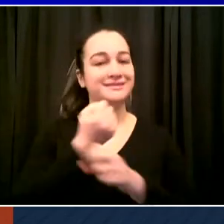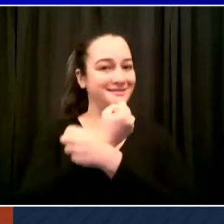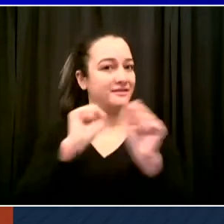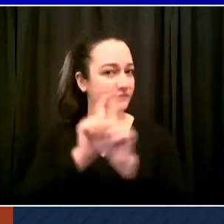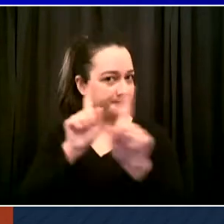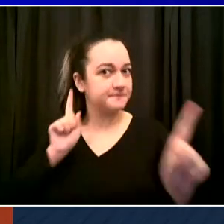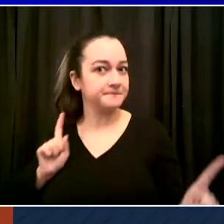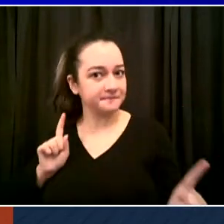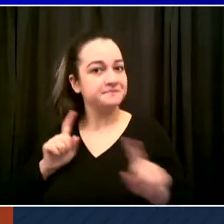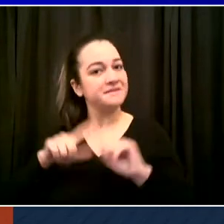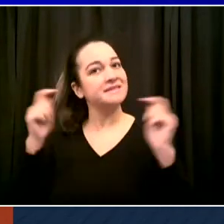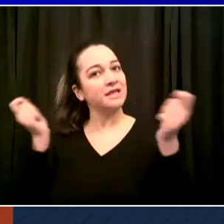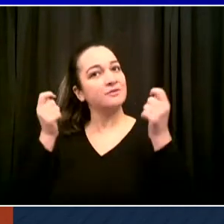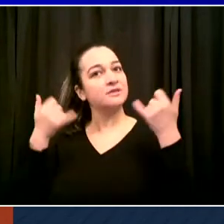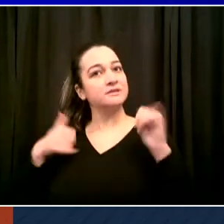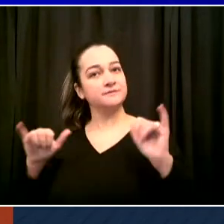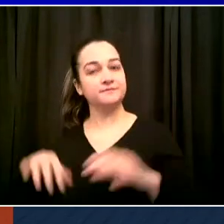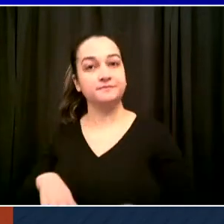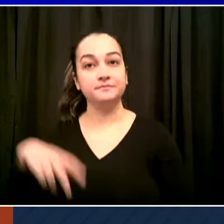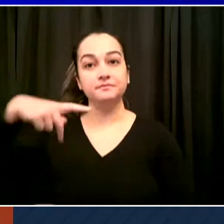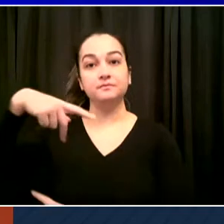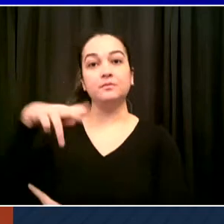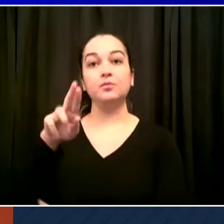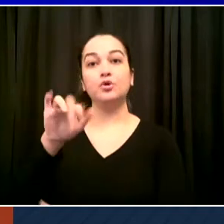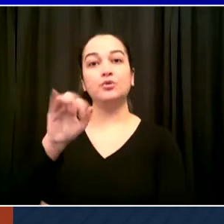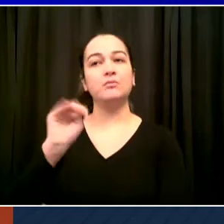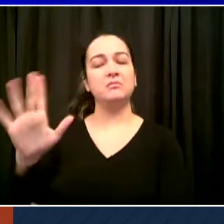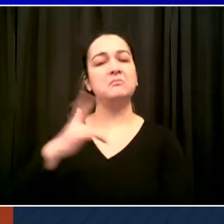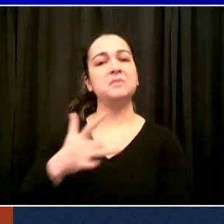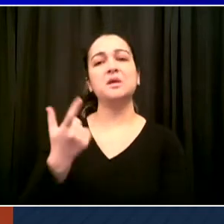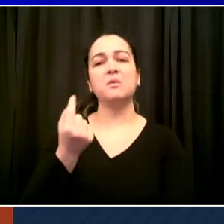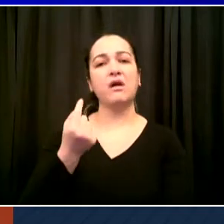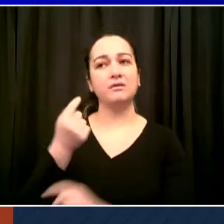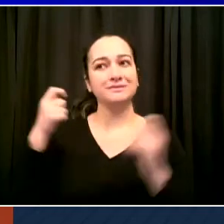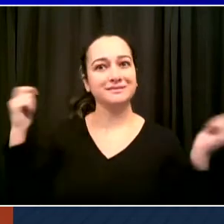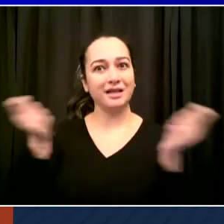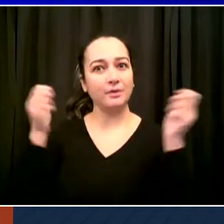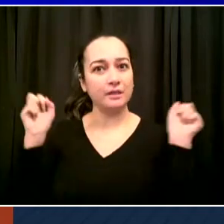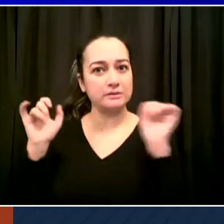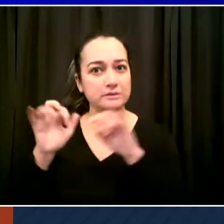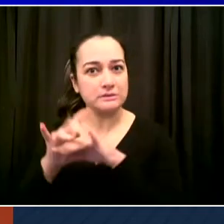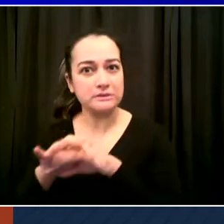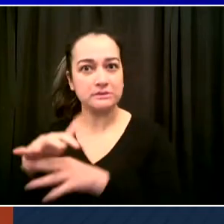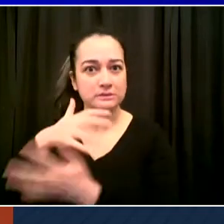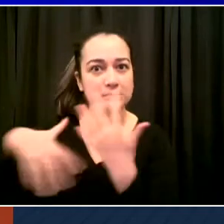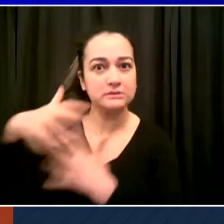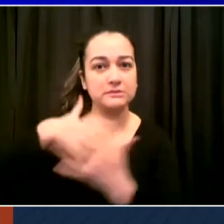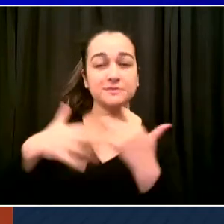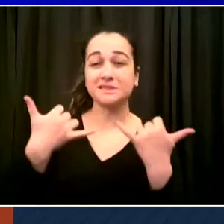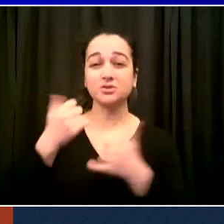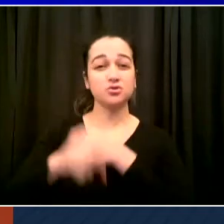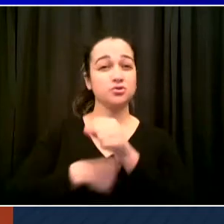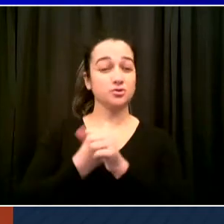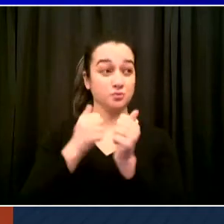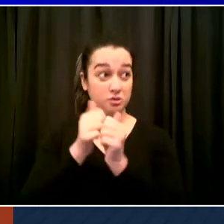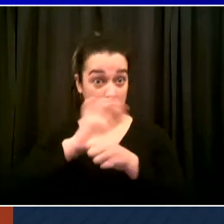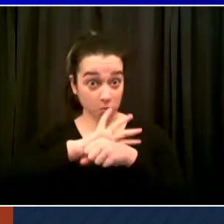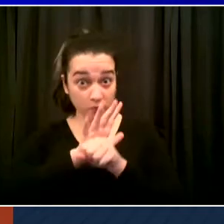HISTORICALLY HAVE GATHERED FOR,